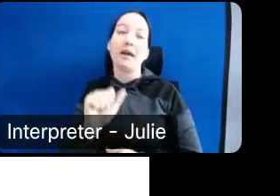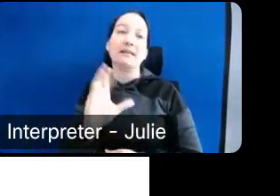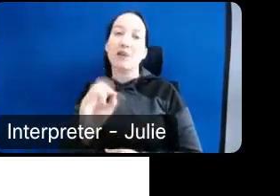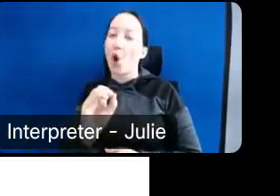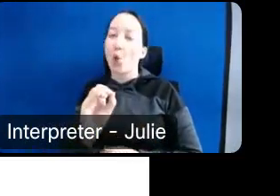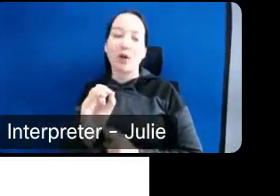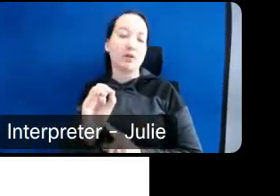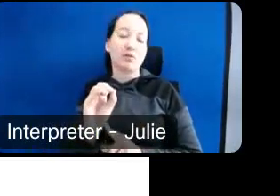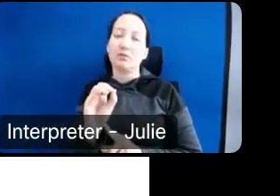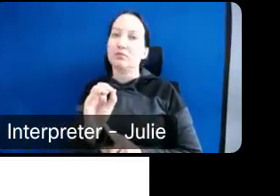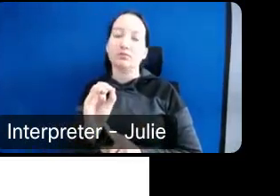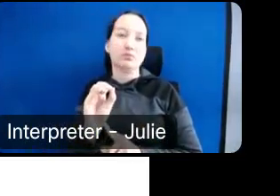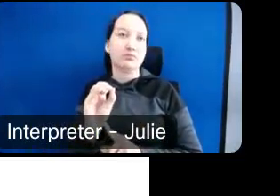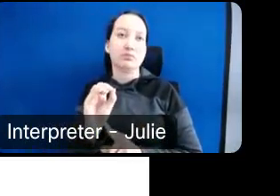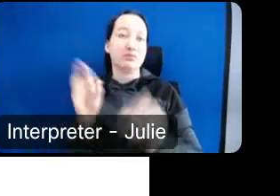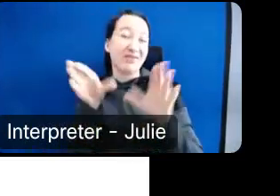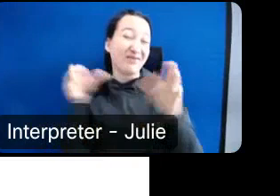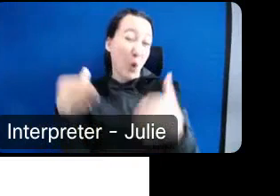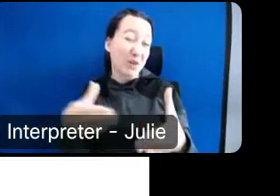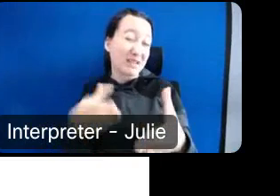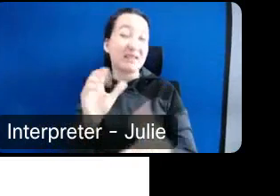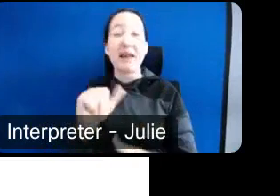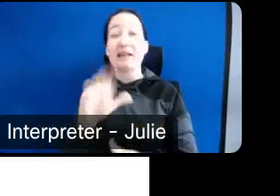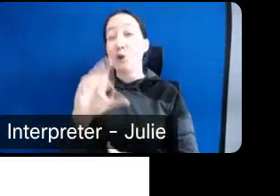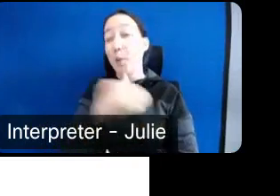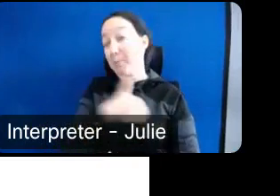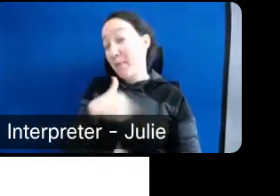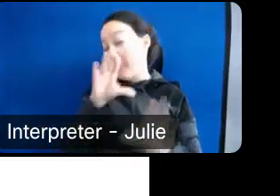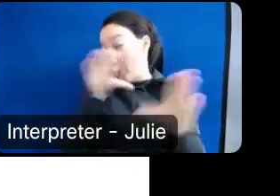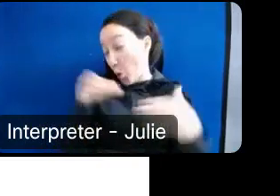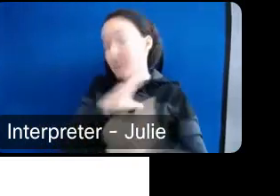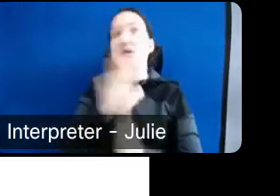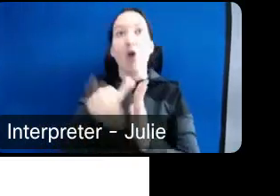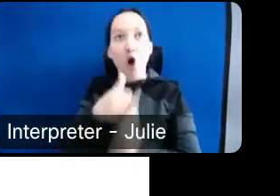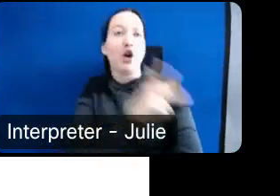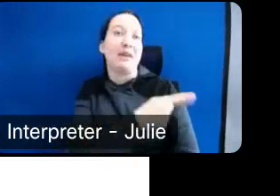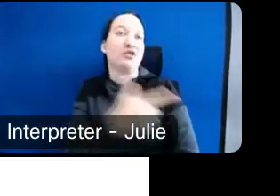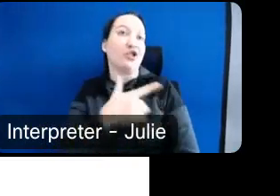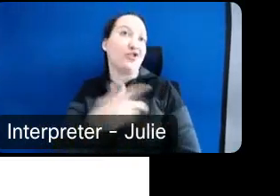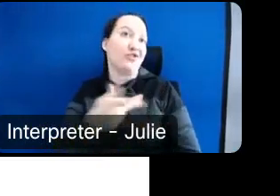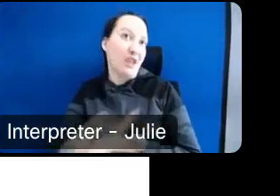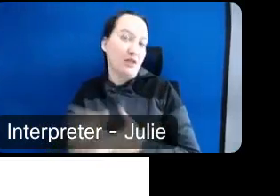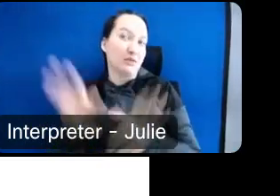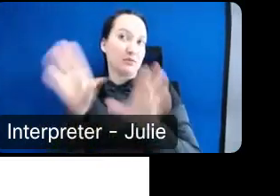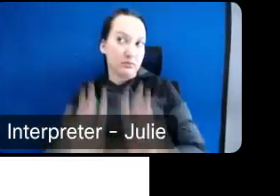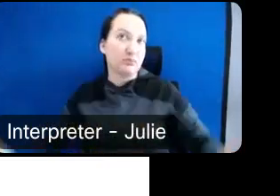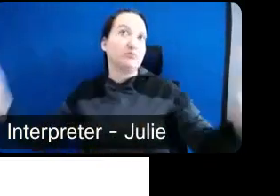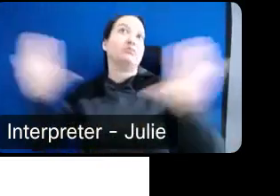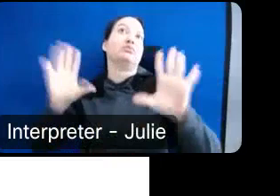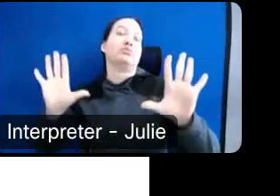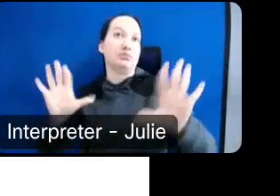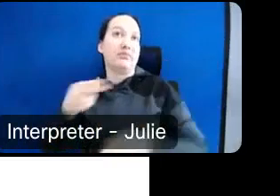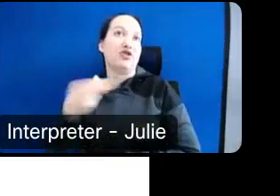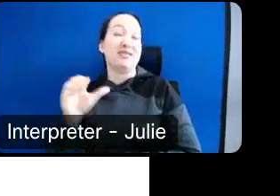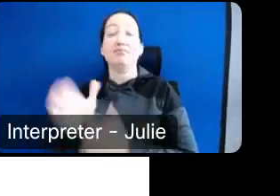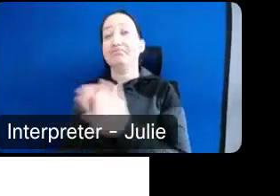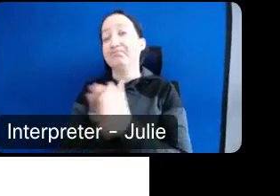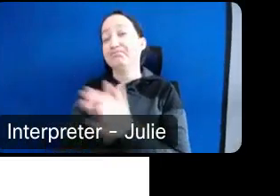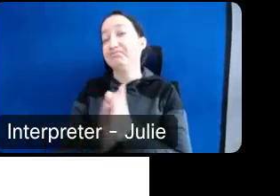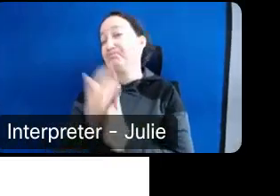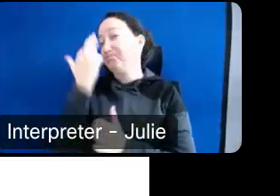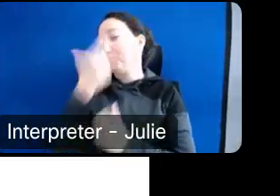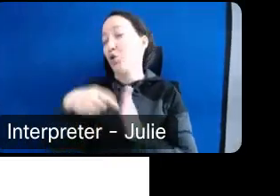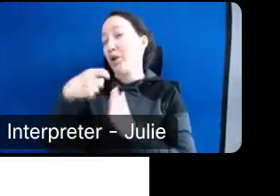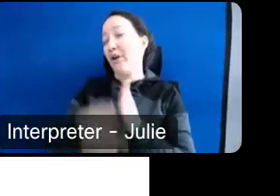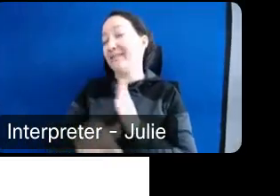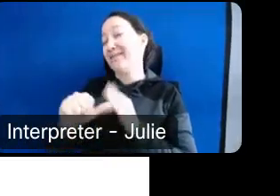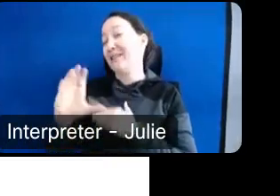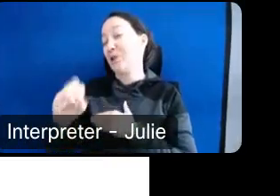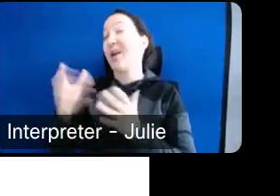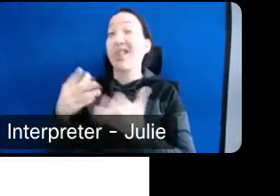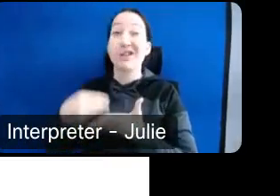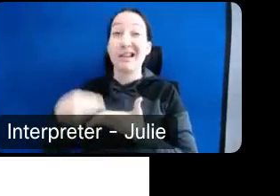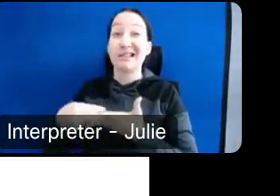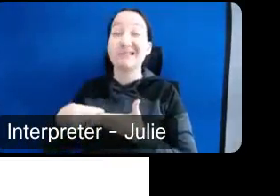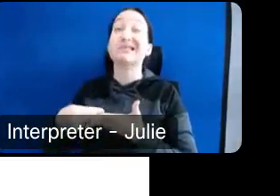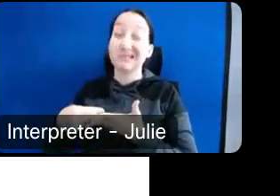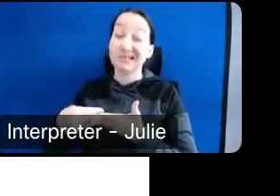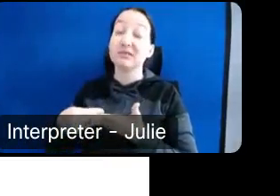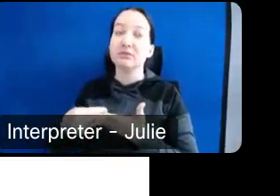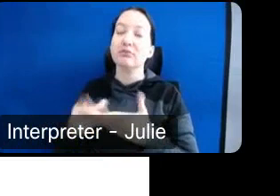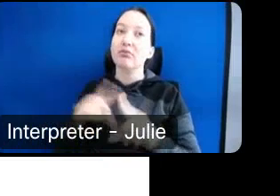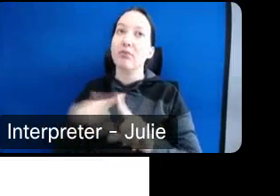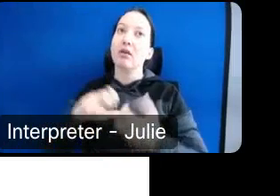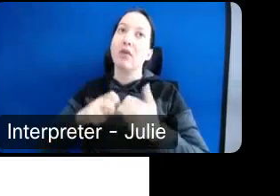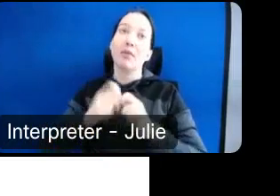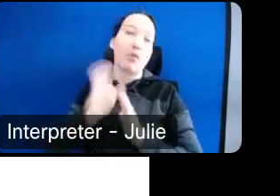Um, focus members, focus, that's for all patients with heart failure across our system. We're motivated that, because it costs the a lot of money. But, uh, it's a problem for all.